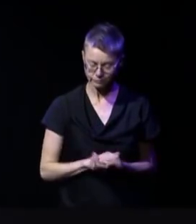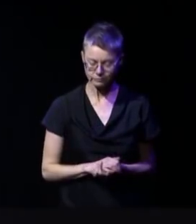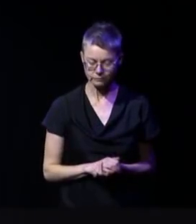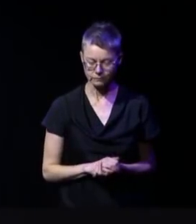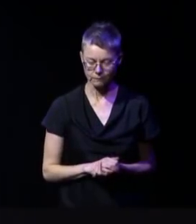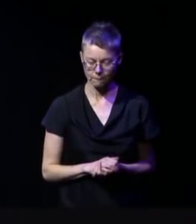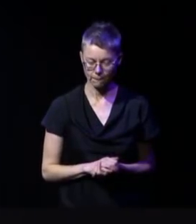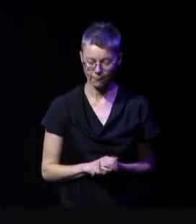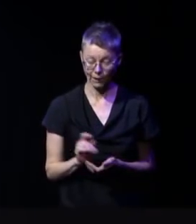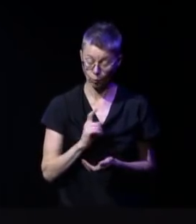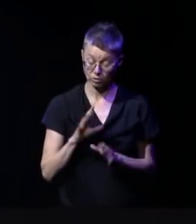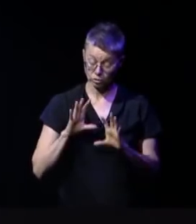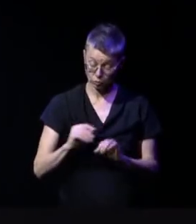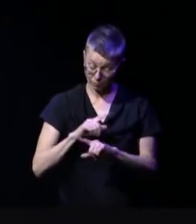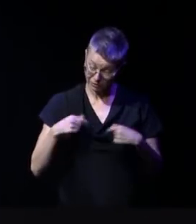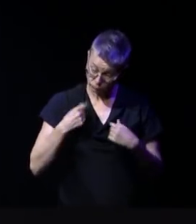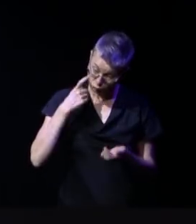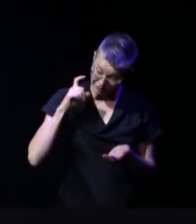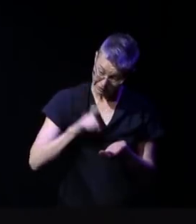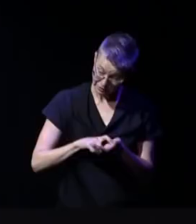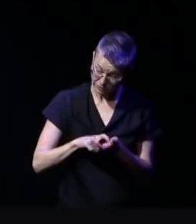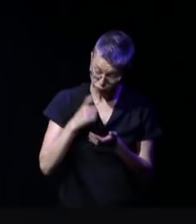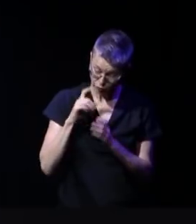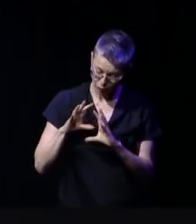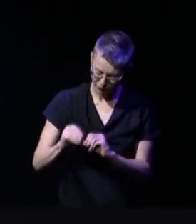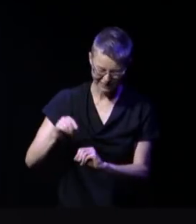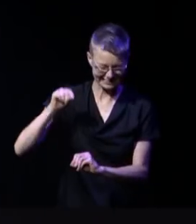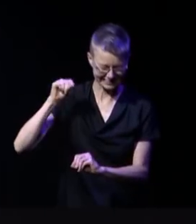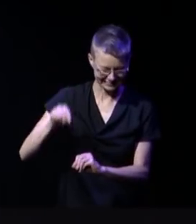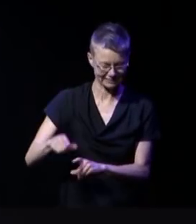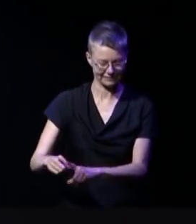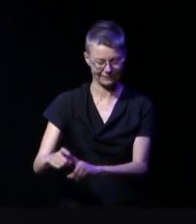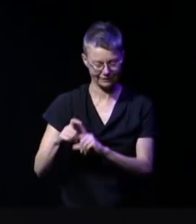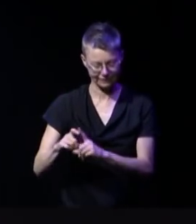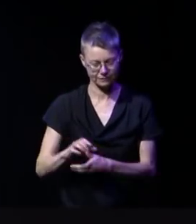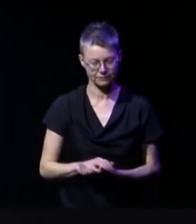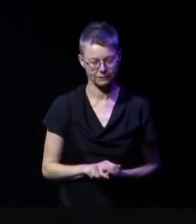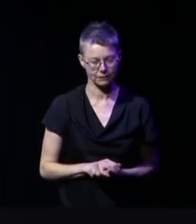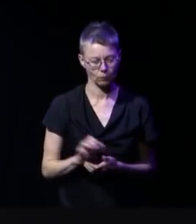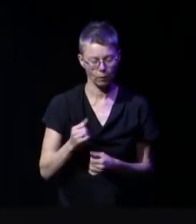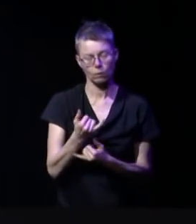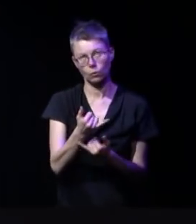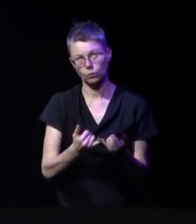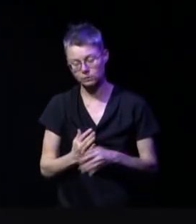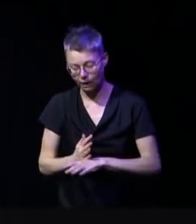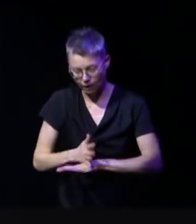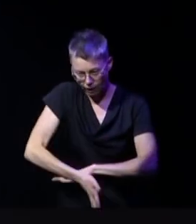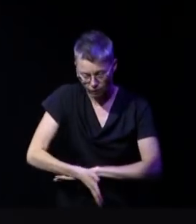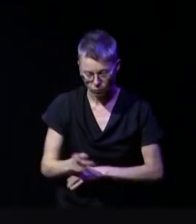that keep us from doing so. Was is difficult, what takes the most effort is turning away